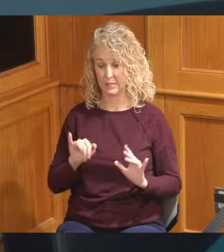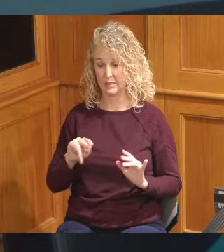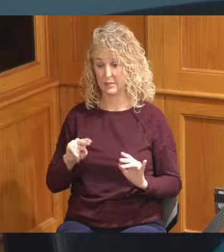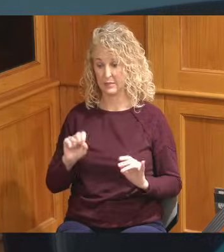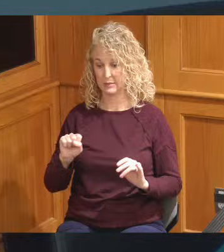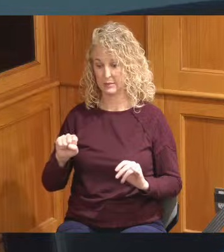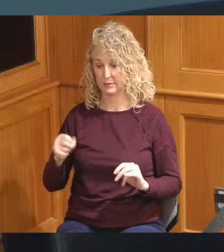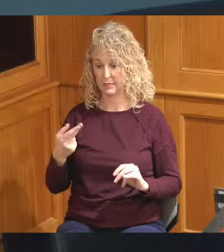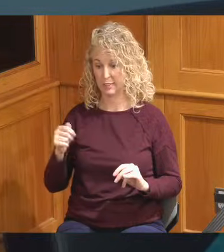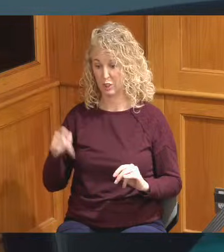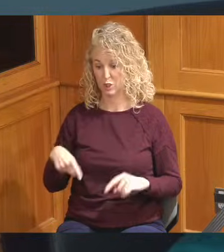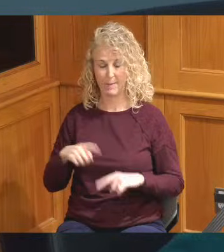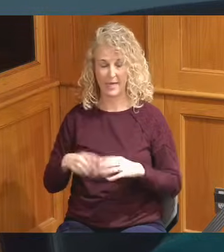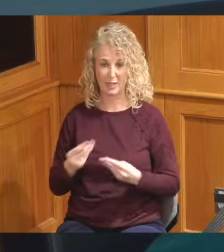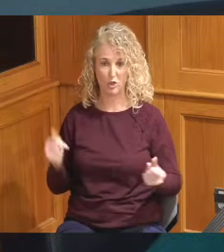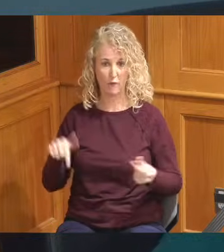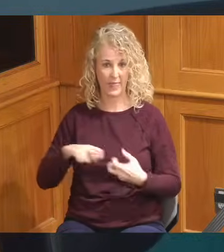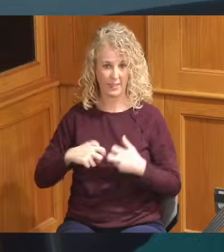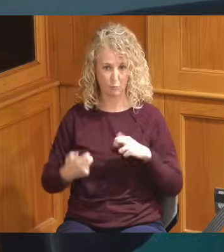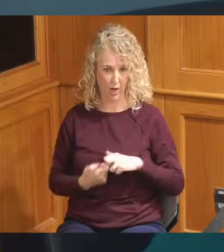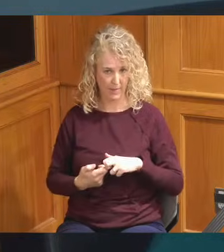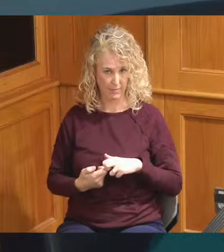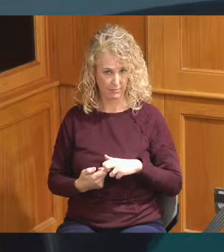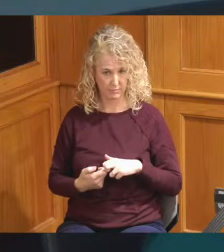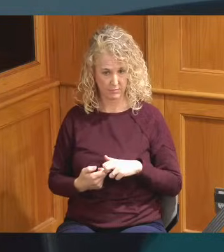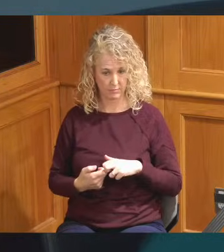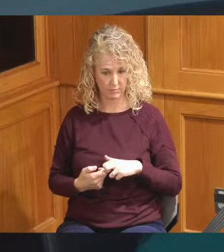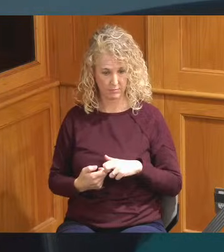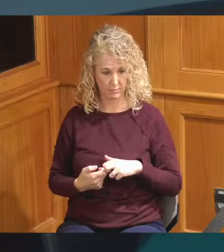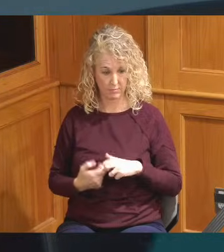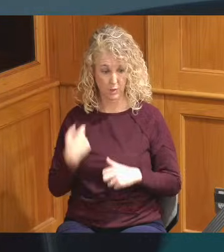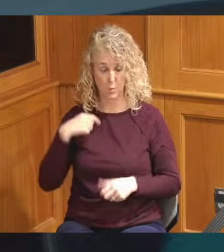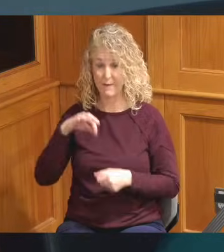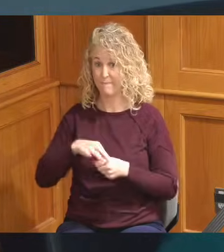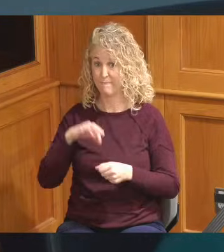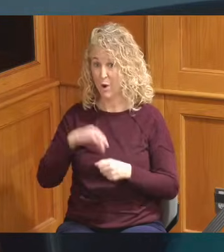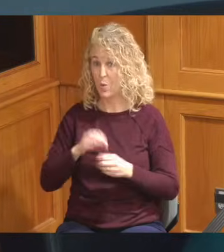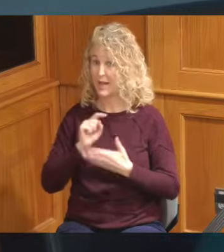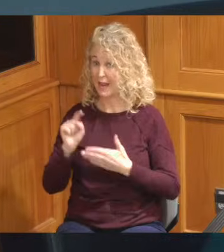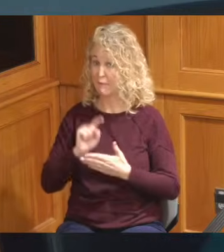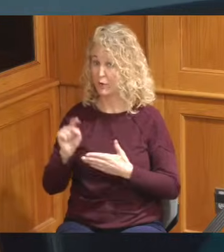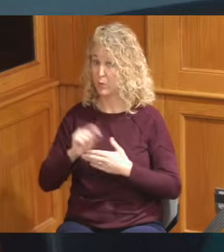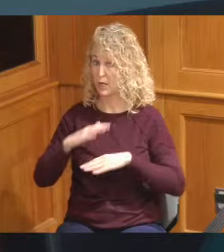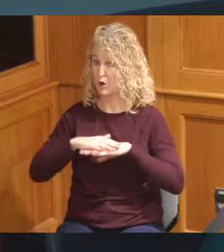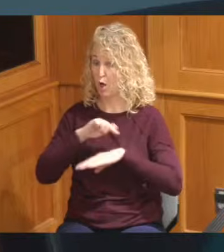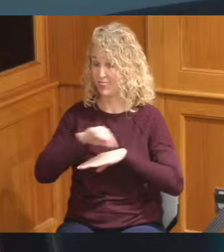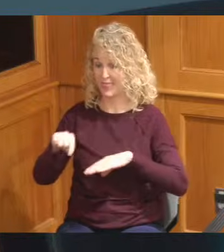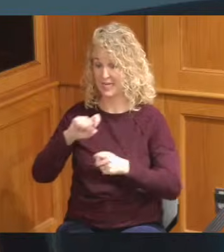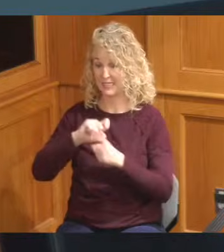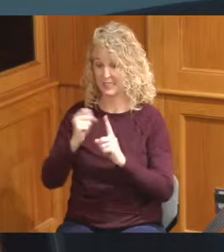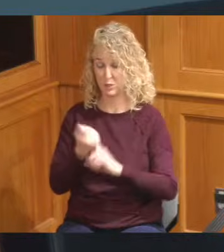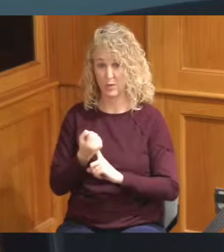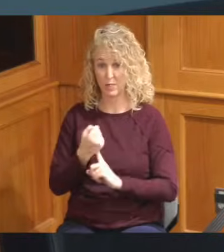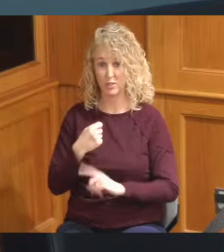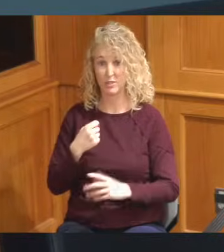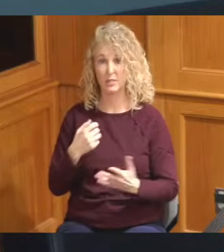this particular problem we are voting every week on stuff and to me it'd be easier I don't have the